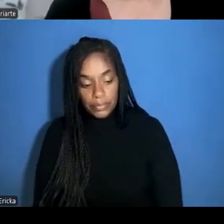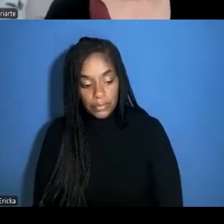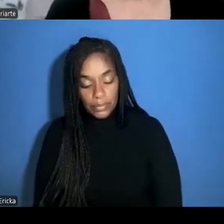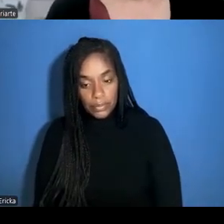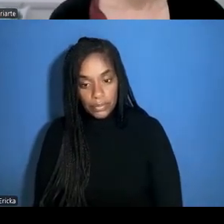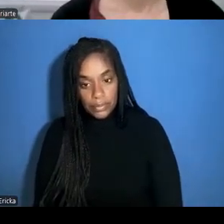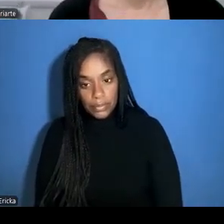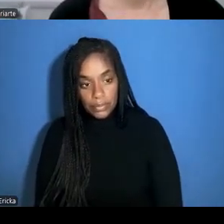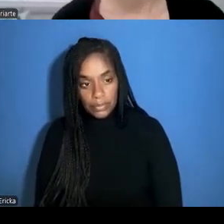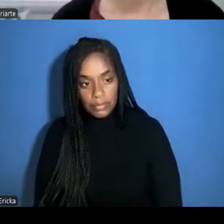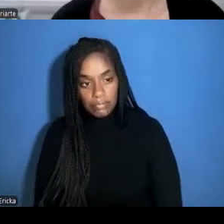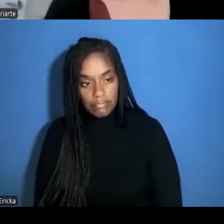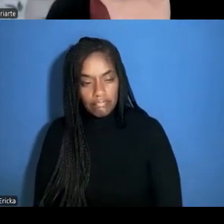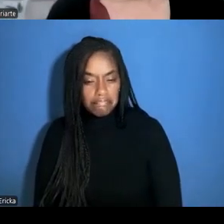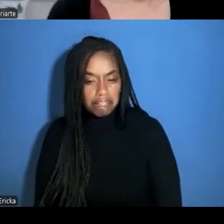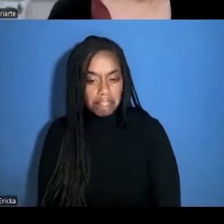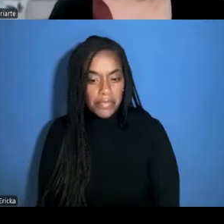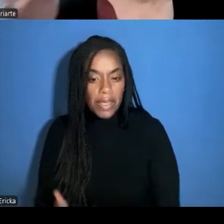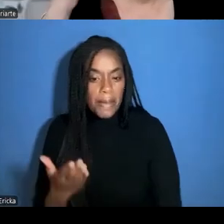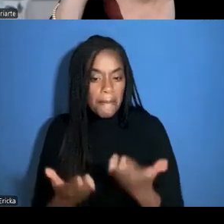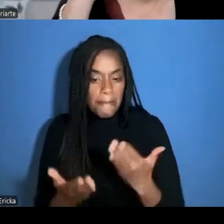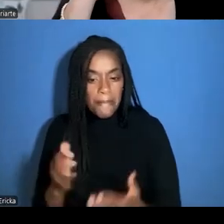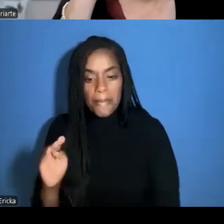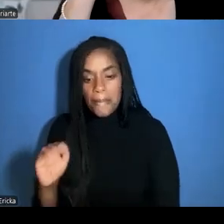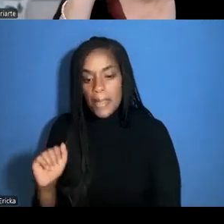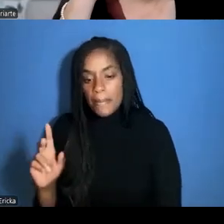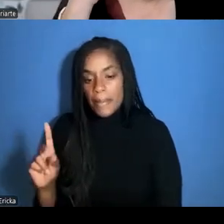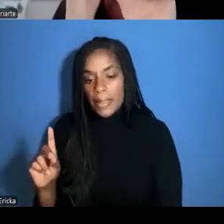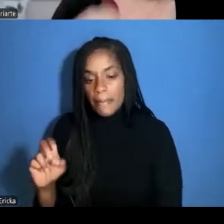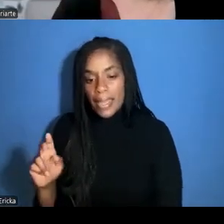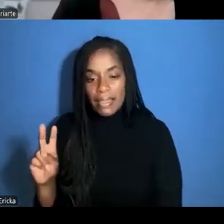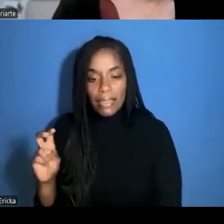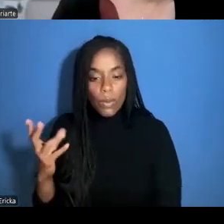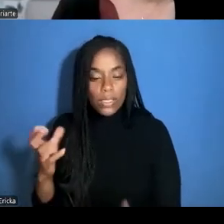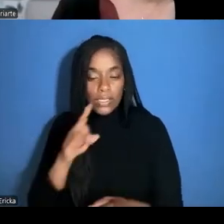Madeline may want to confirm that when we get into questions, but I've, I've seen,